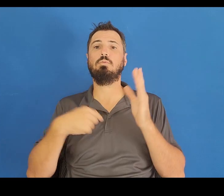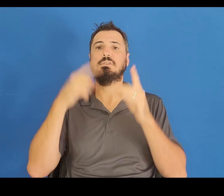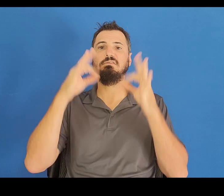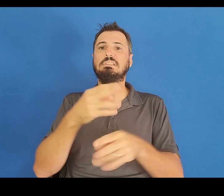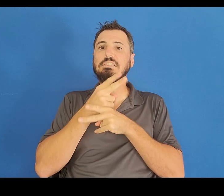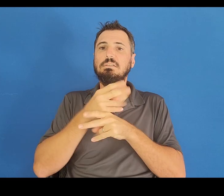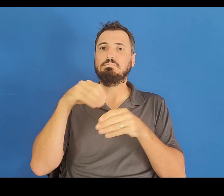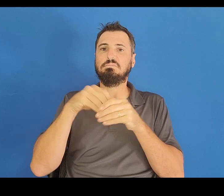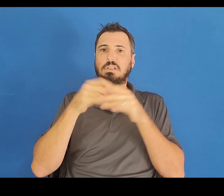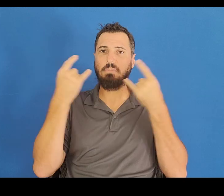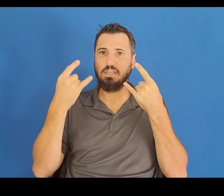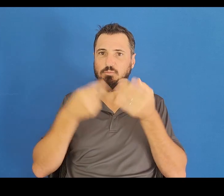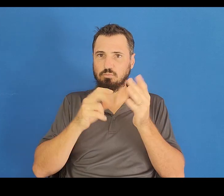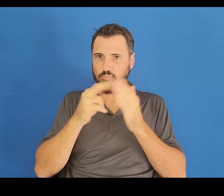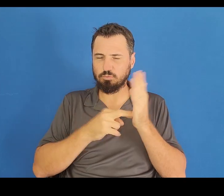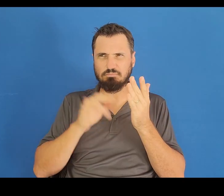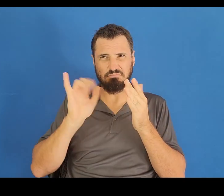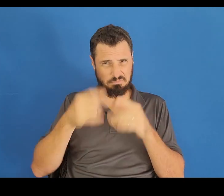masking--and it turned out to be the right decision